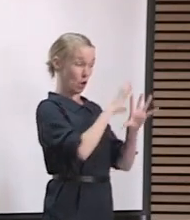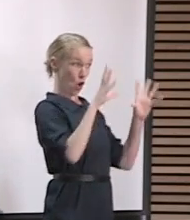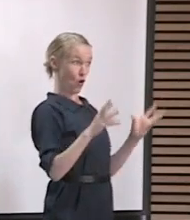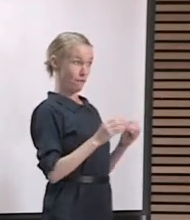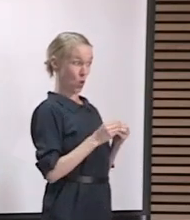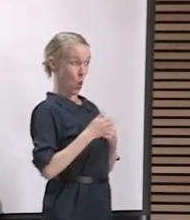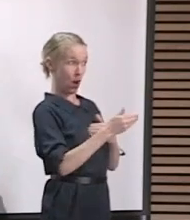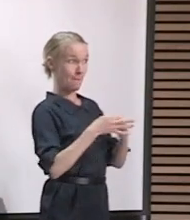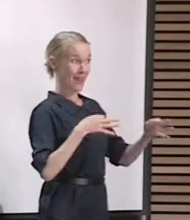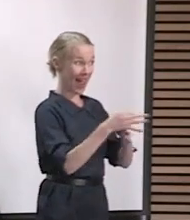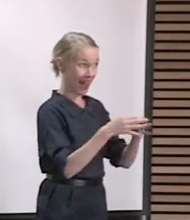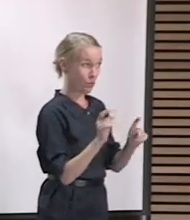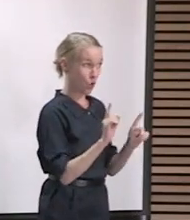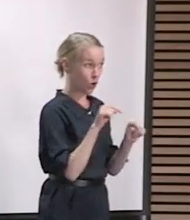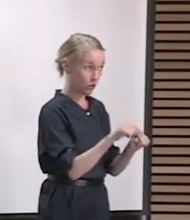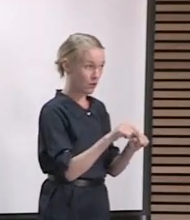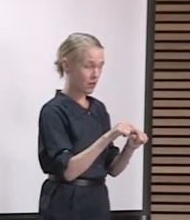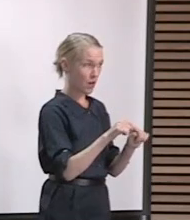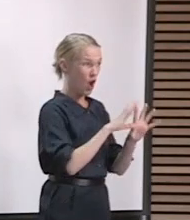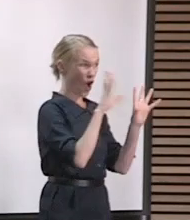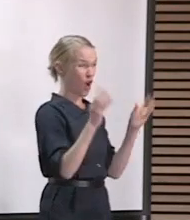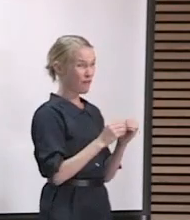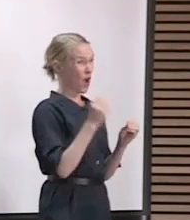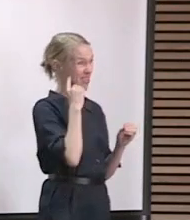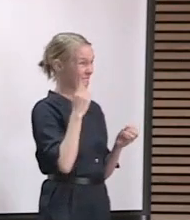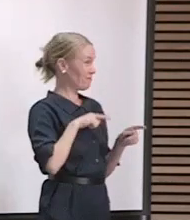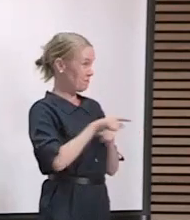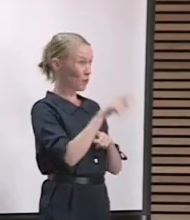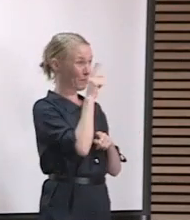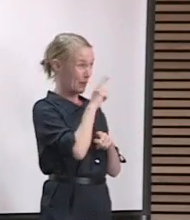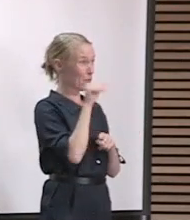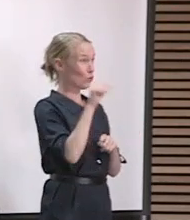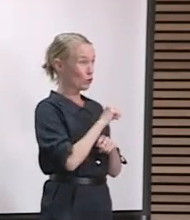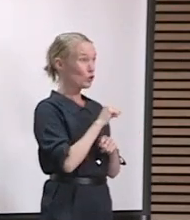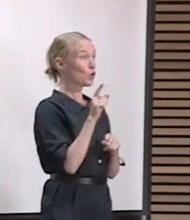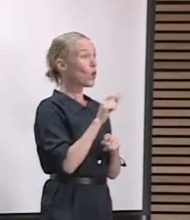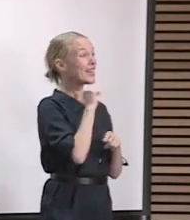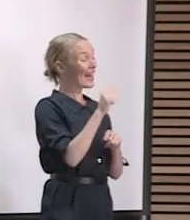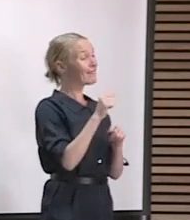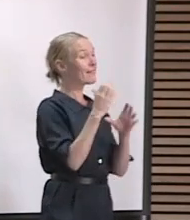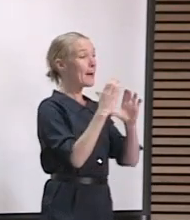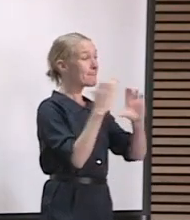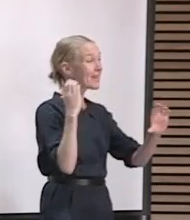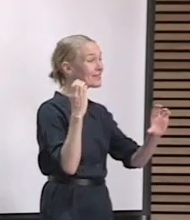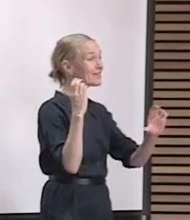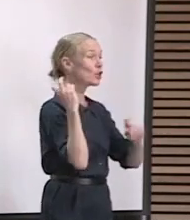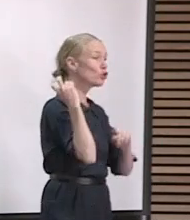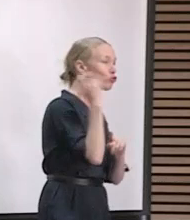working through those finer details at the moment. But, look - the broad expectation, I think, is quite clear. By